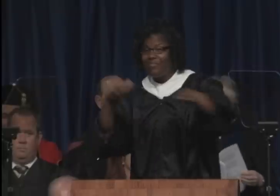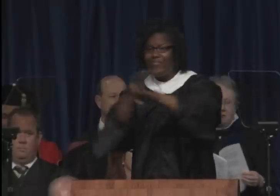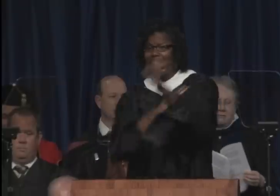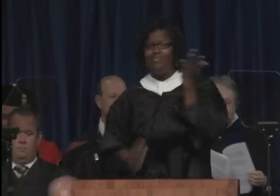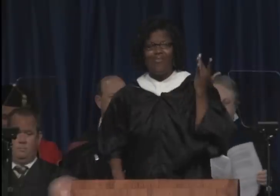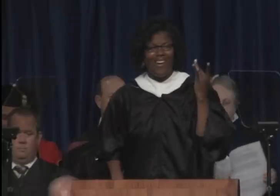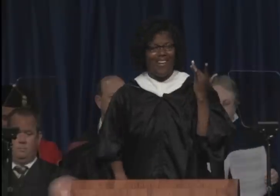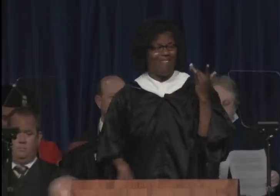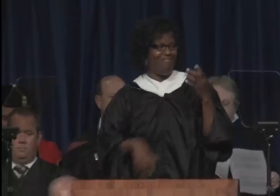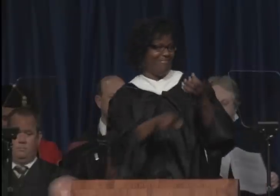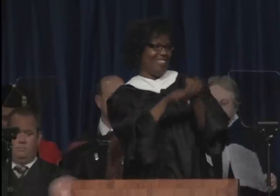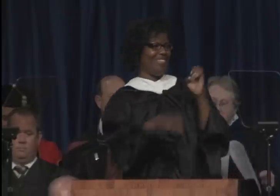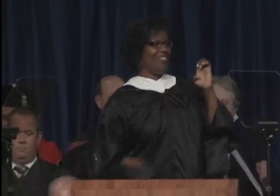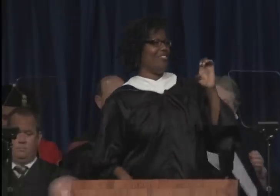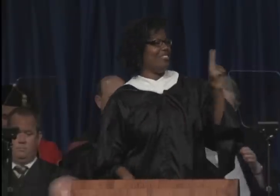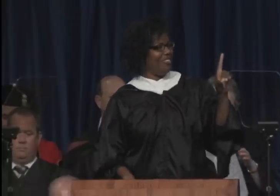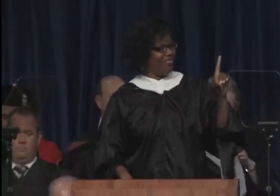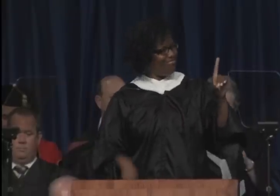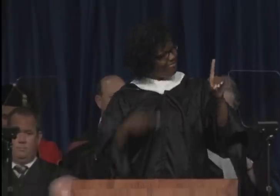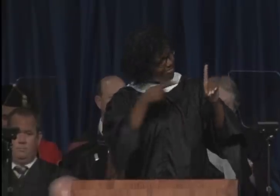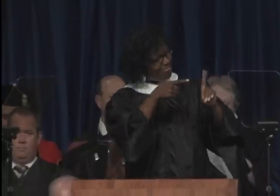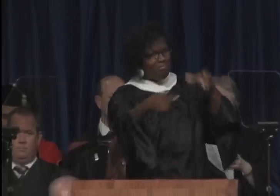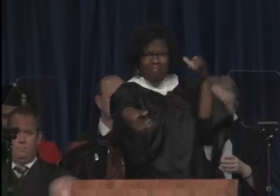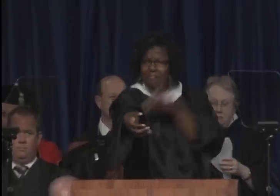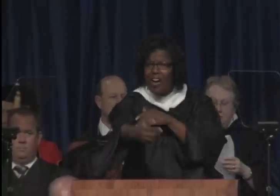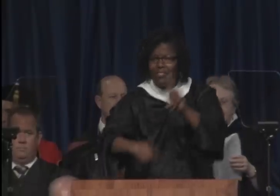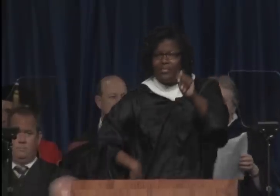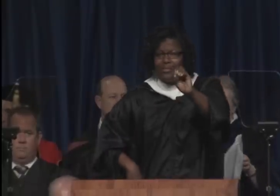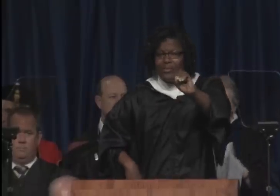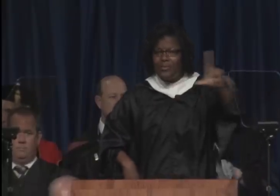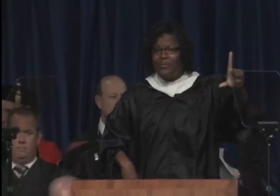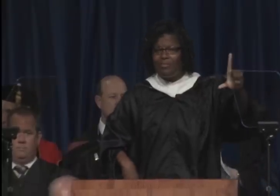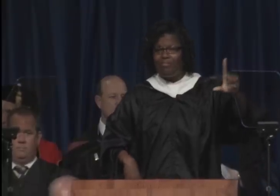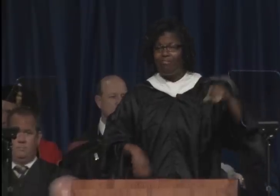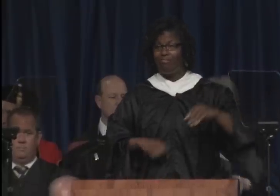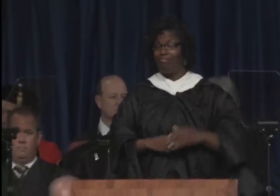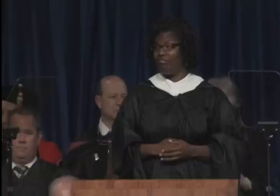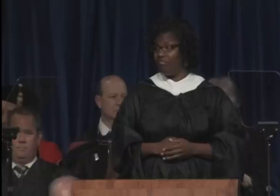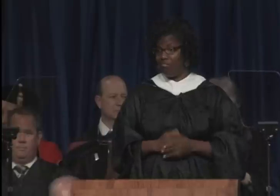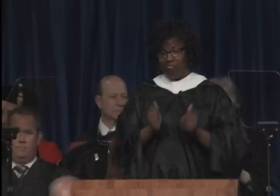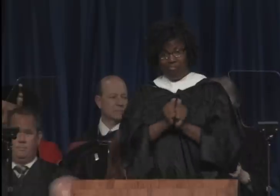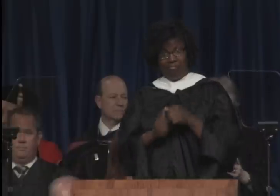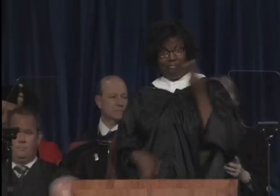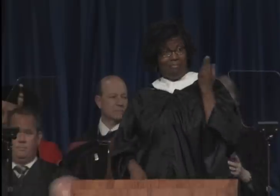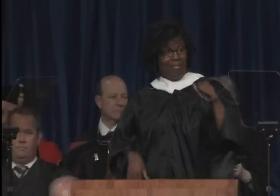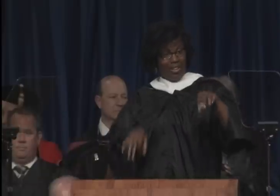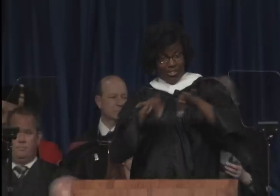We entered Gallaudet University for one reason, which is to get an education, a powerful tool indeed!